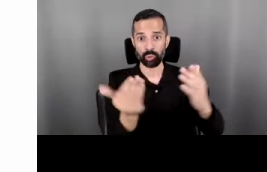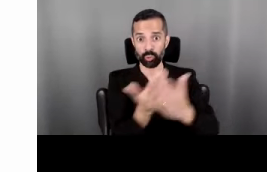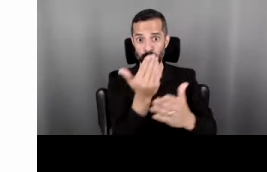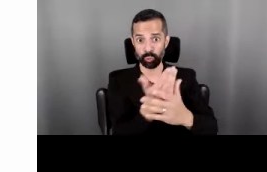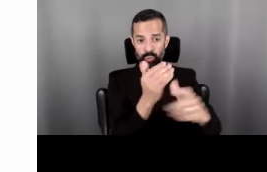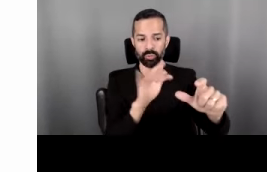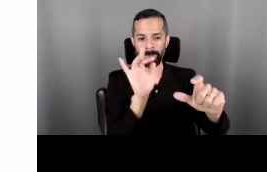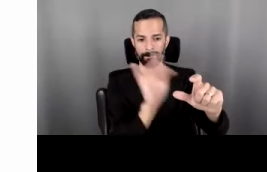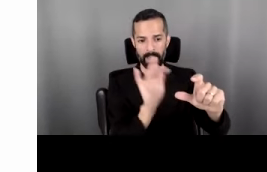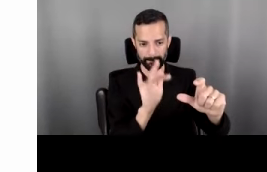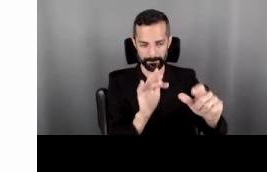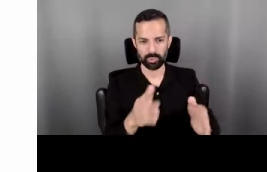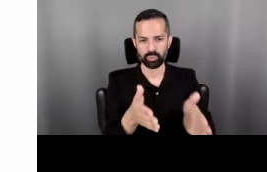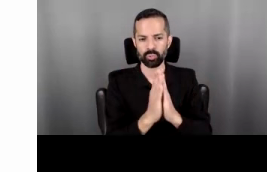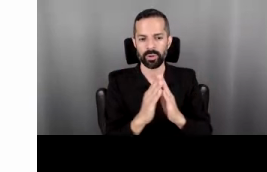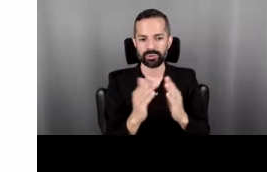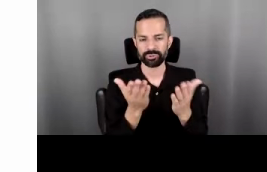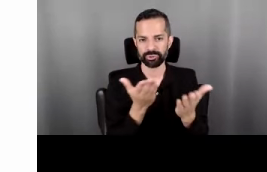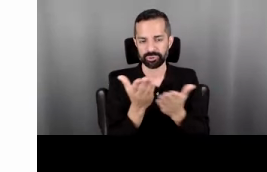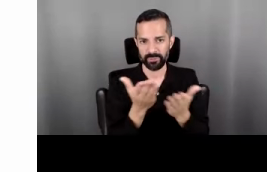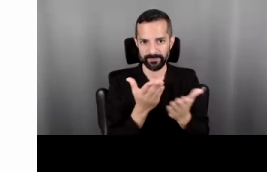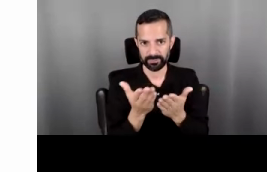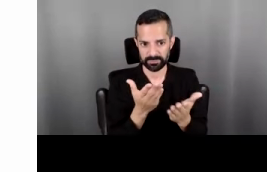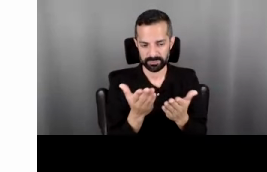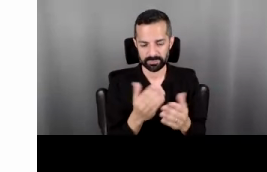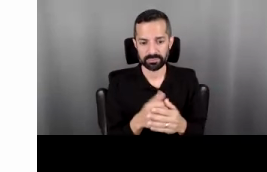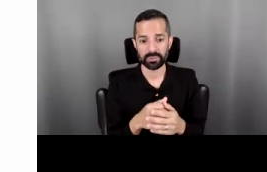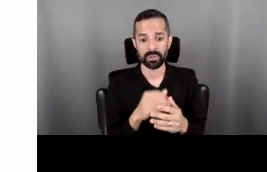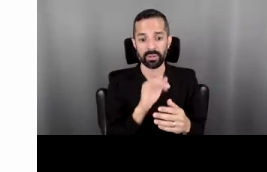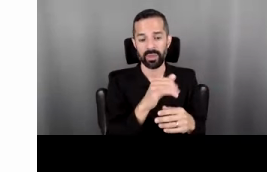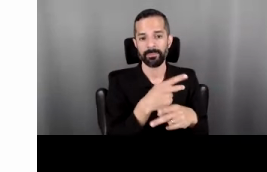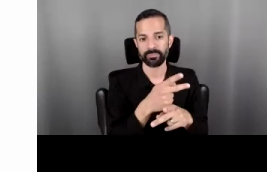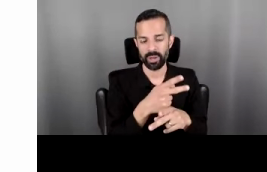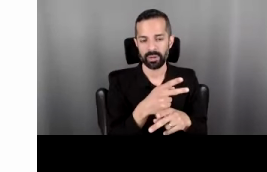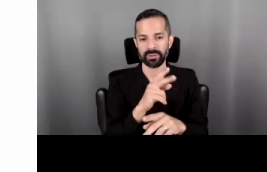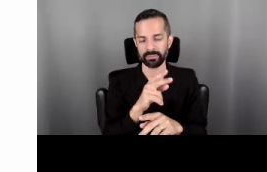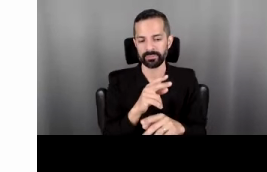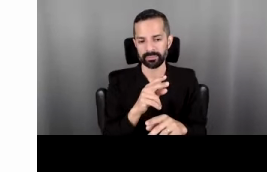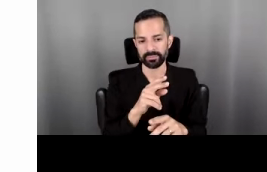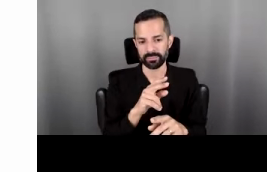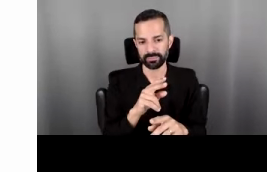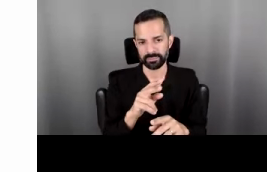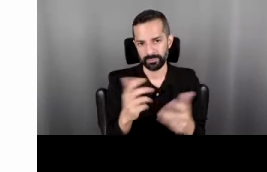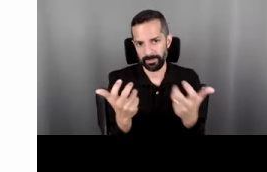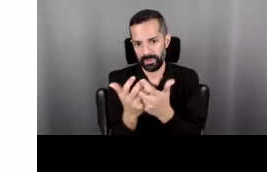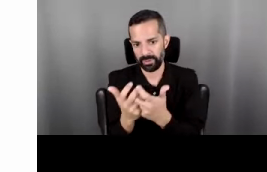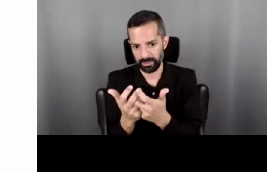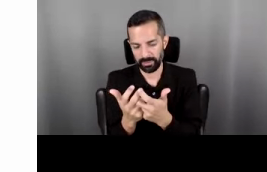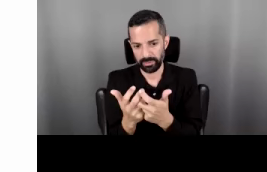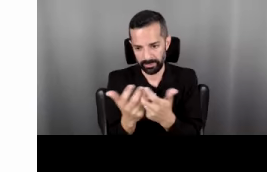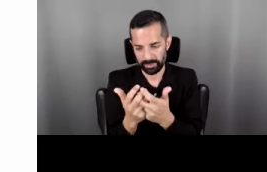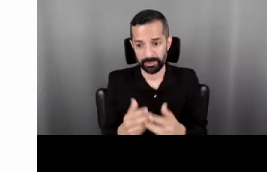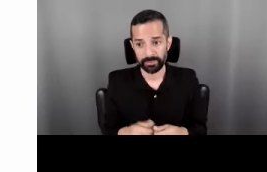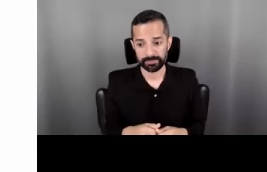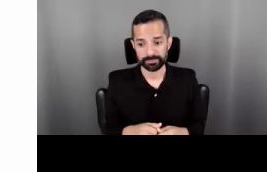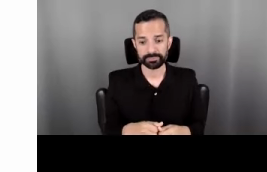you know, product as applicable, that takes you to a sub screen as you're seeing this highlighted in yellow here for technology requests.